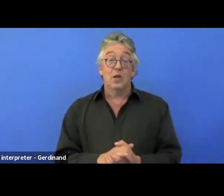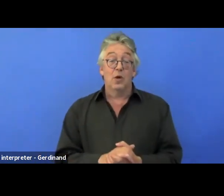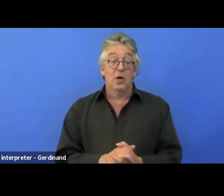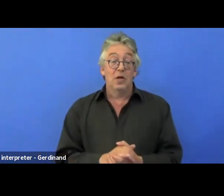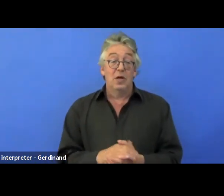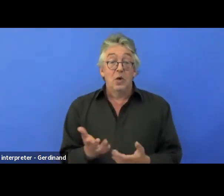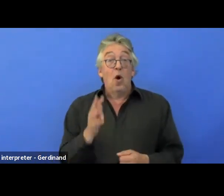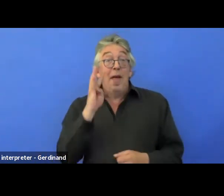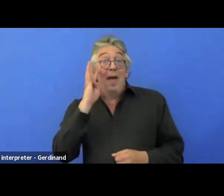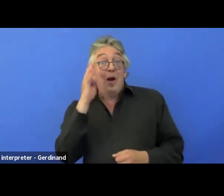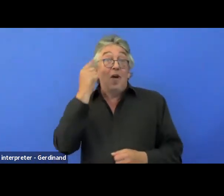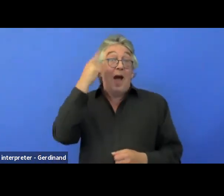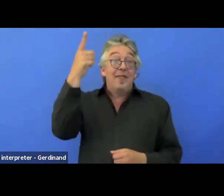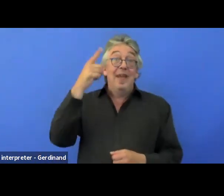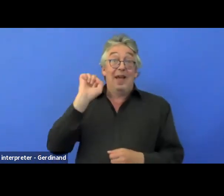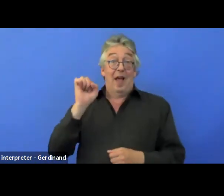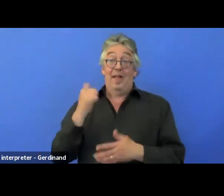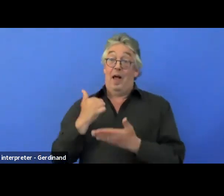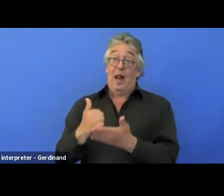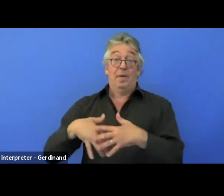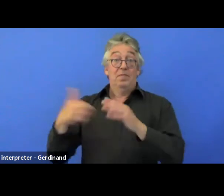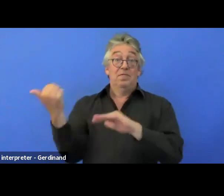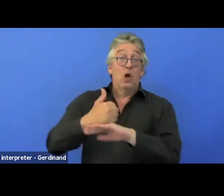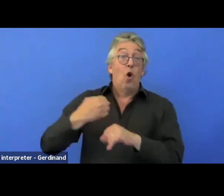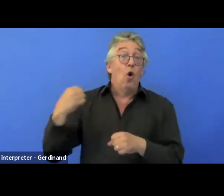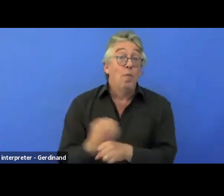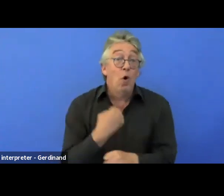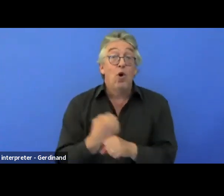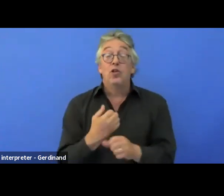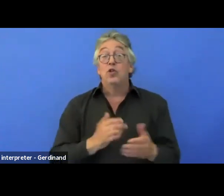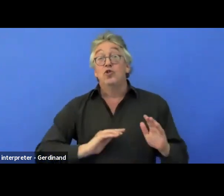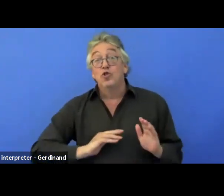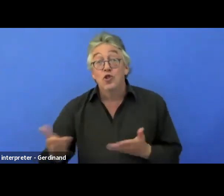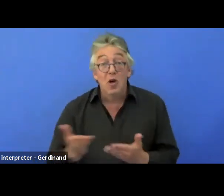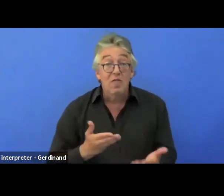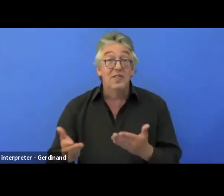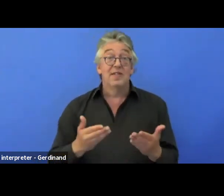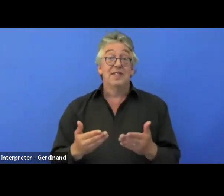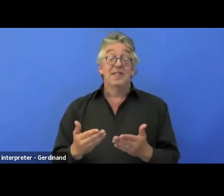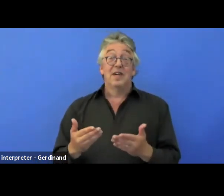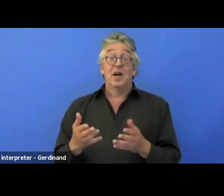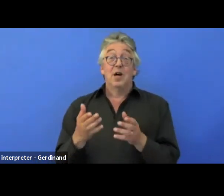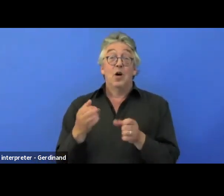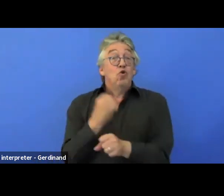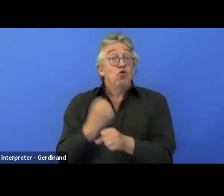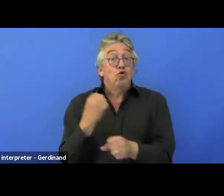that create growth, quality jobs and help address the societal challenges we are facing.